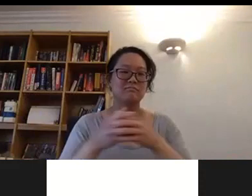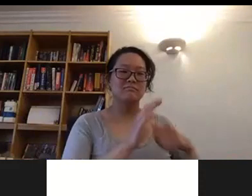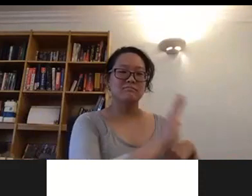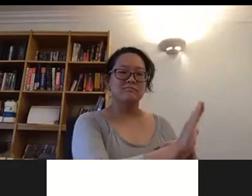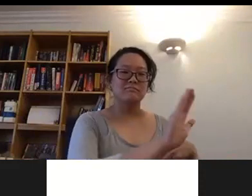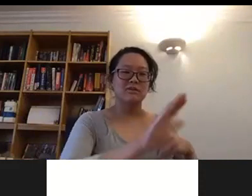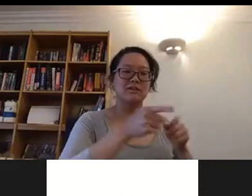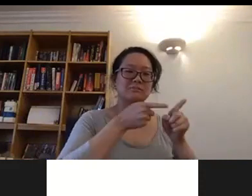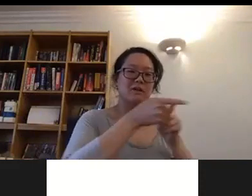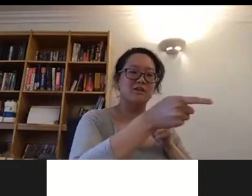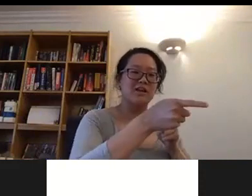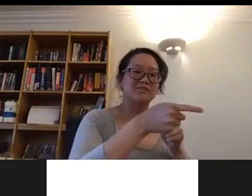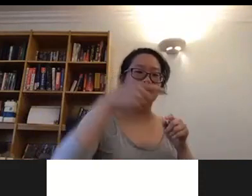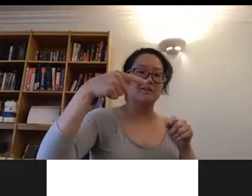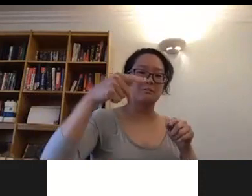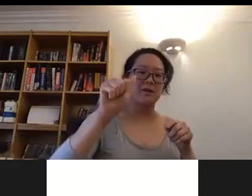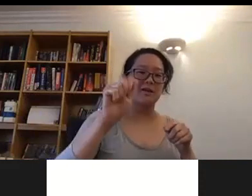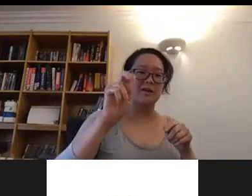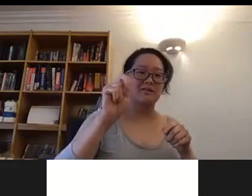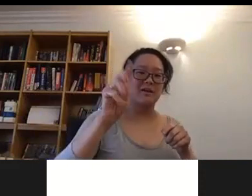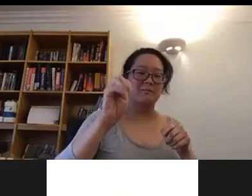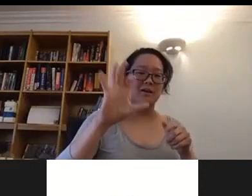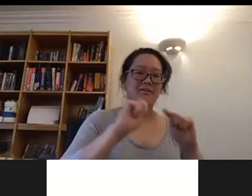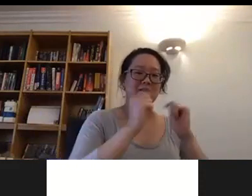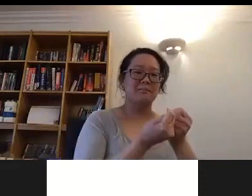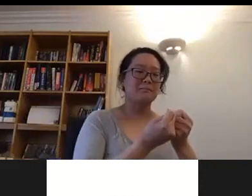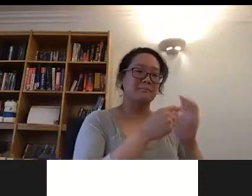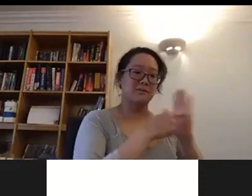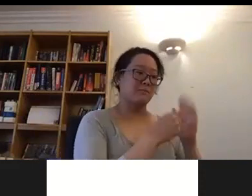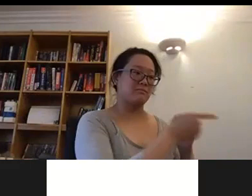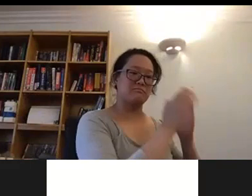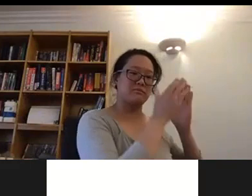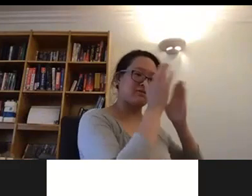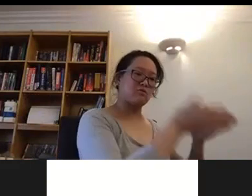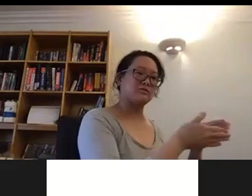and then under that team, different sub organizations that specialize in different parts of the pandemic.